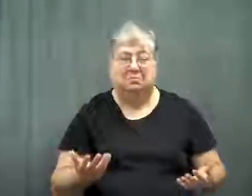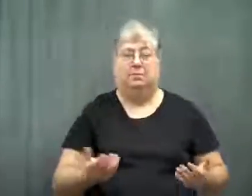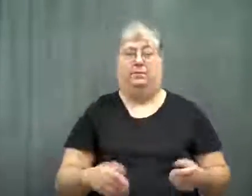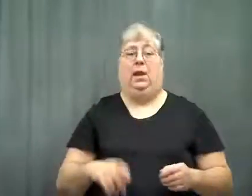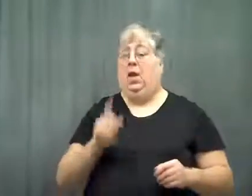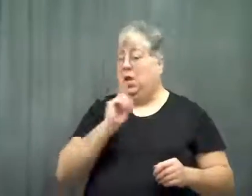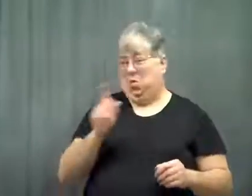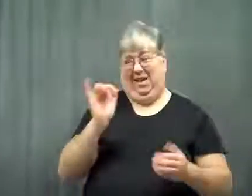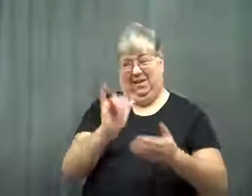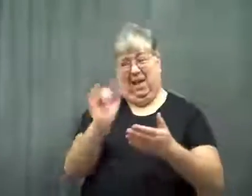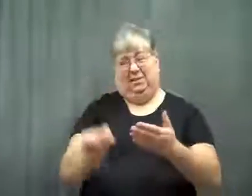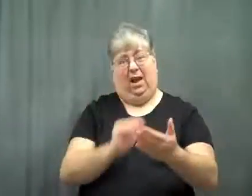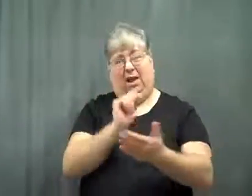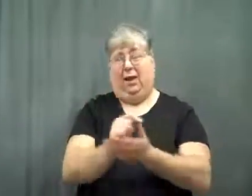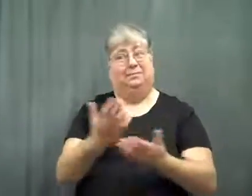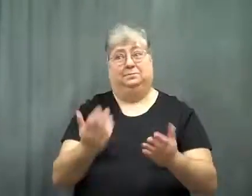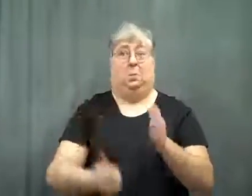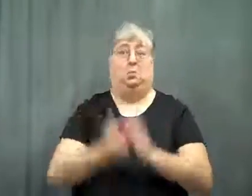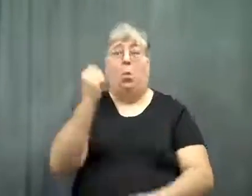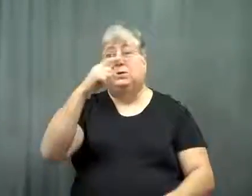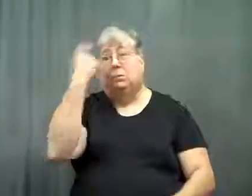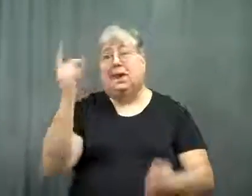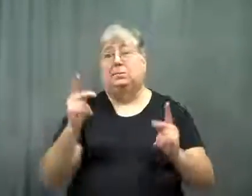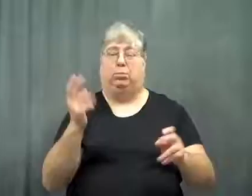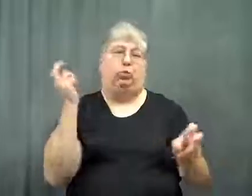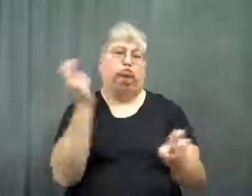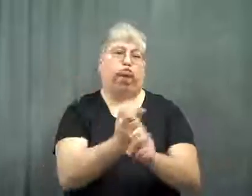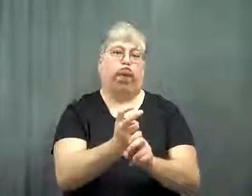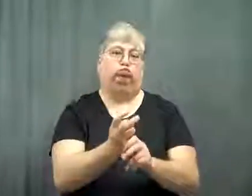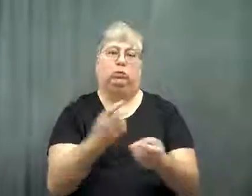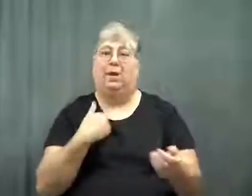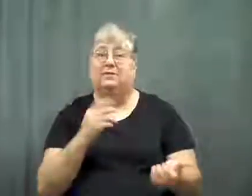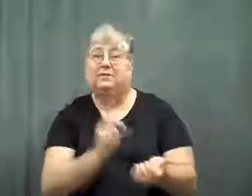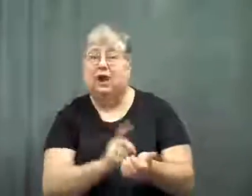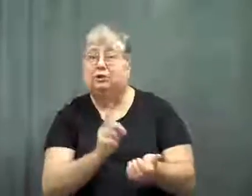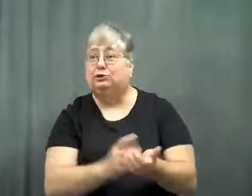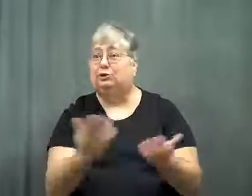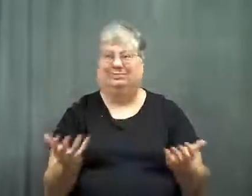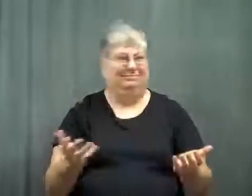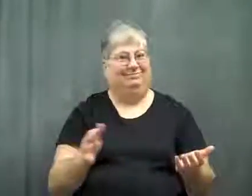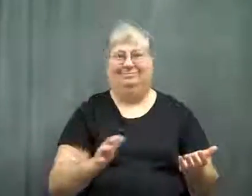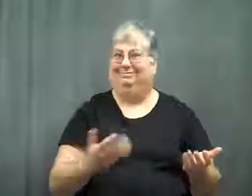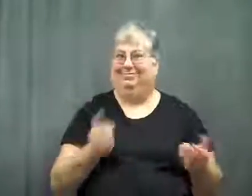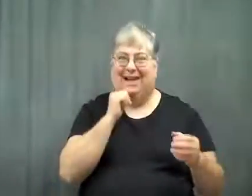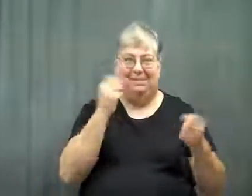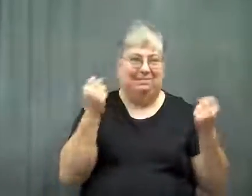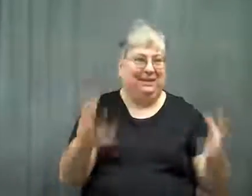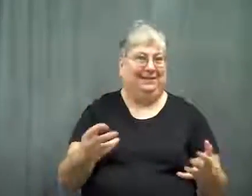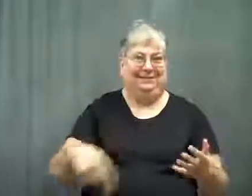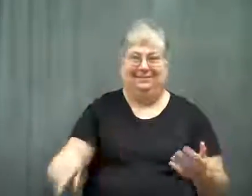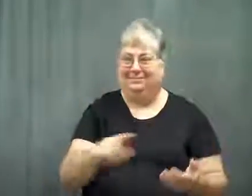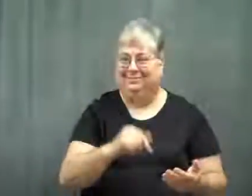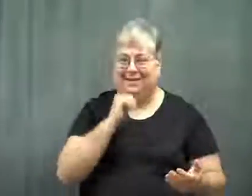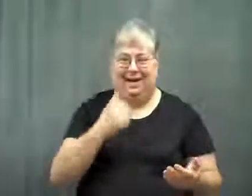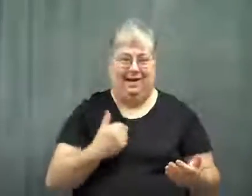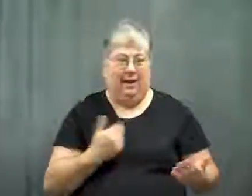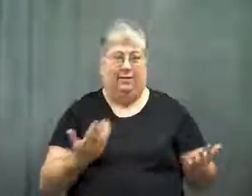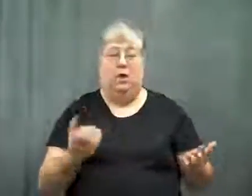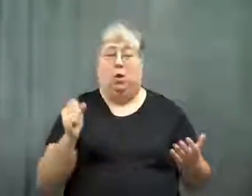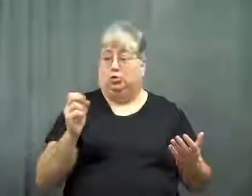At that time, there weren't many doctors black people could go to.